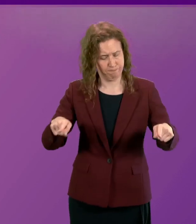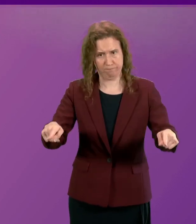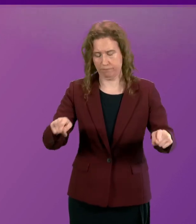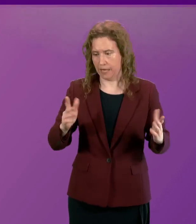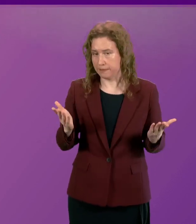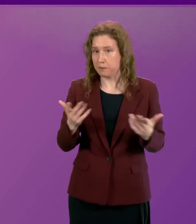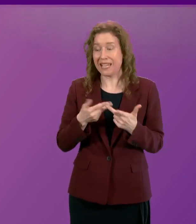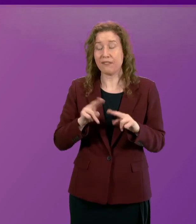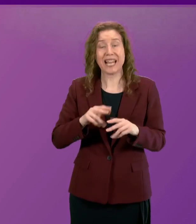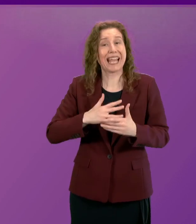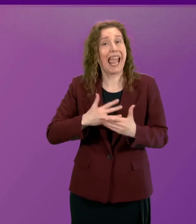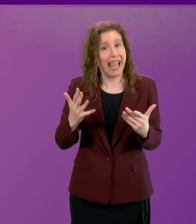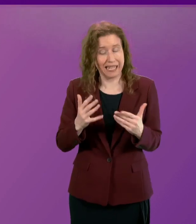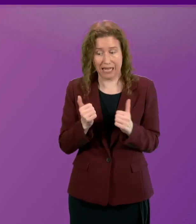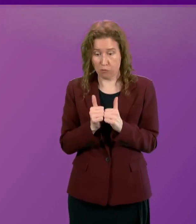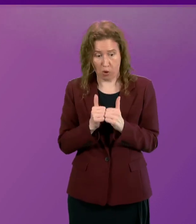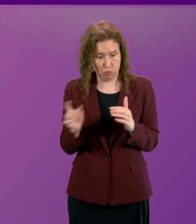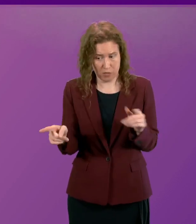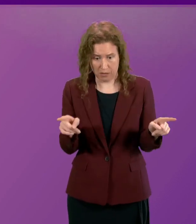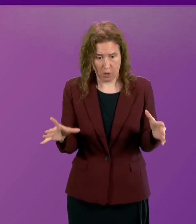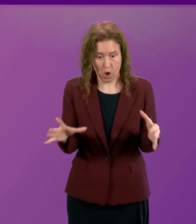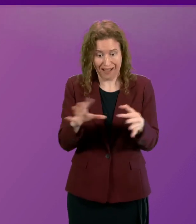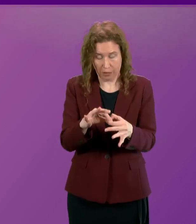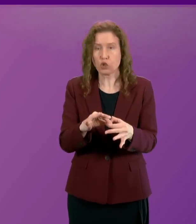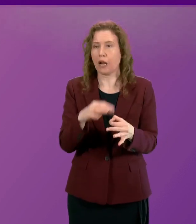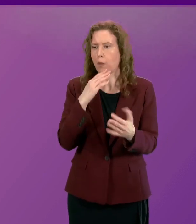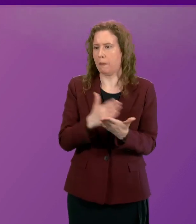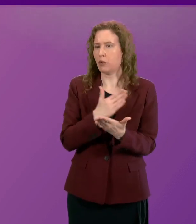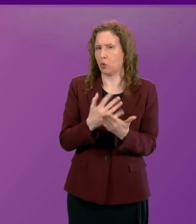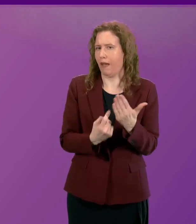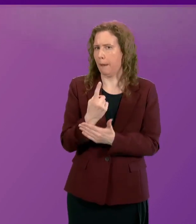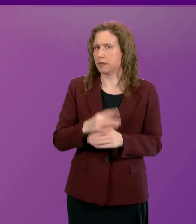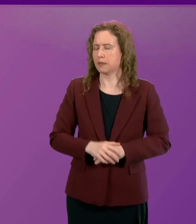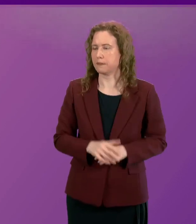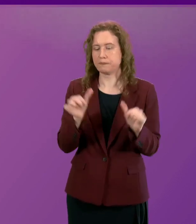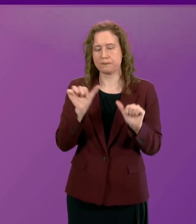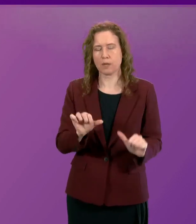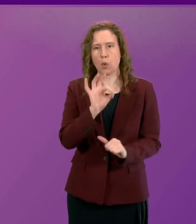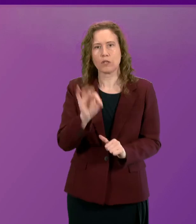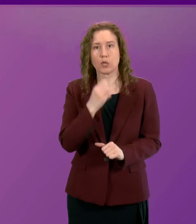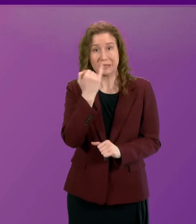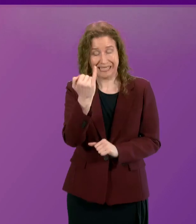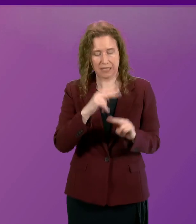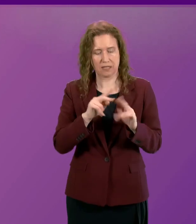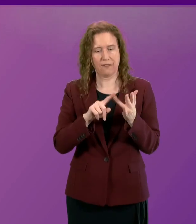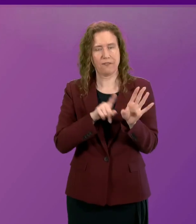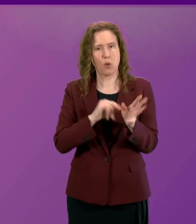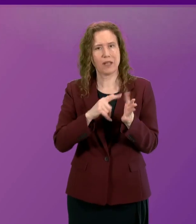If there is any appropriate connection to be established, I will make sure that that happens.